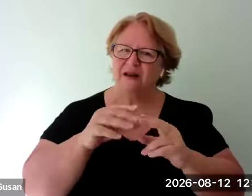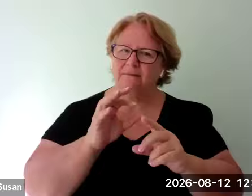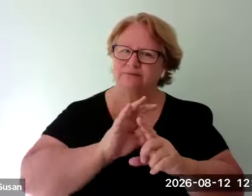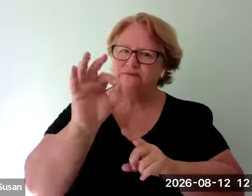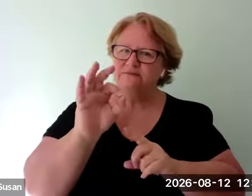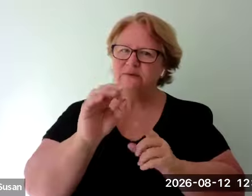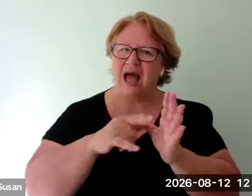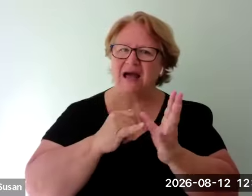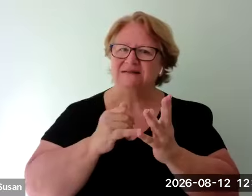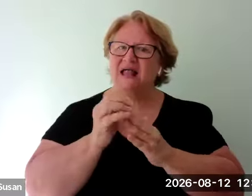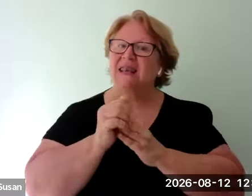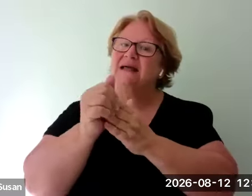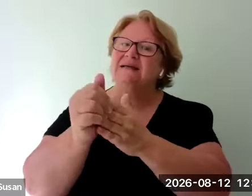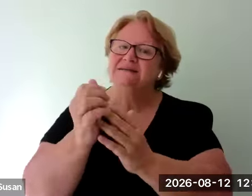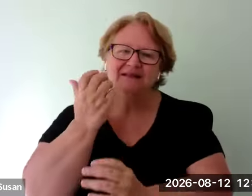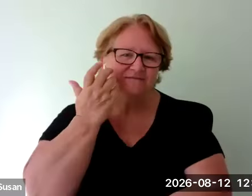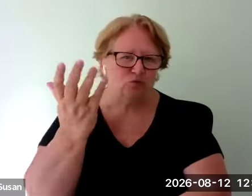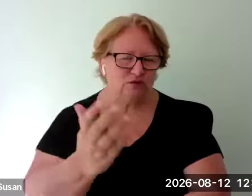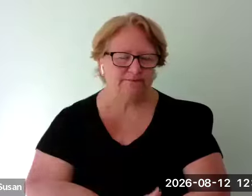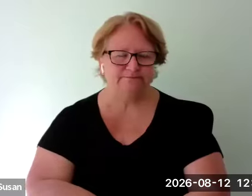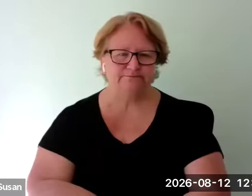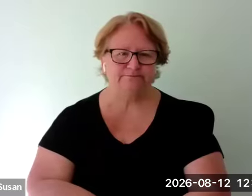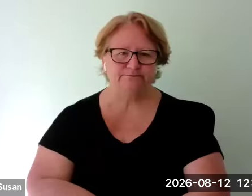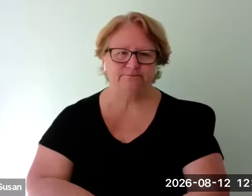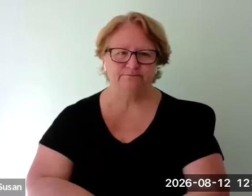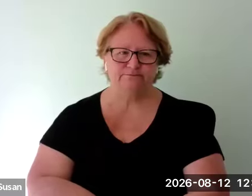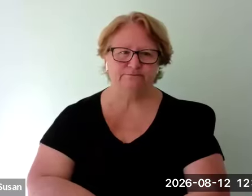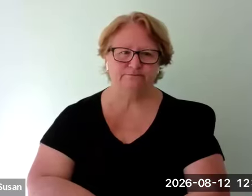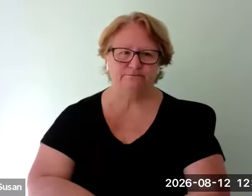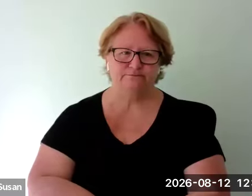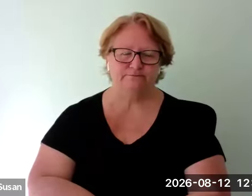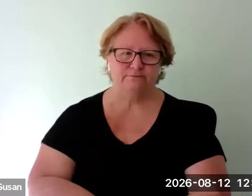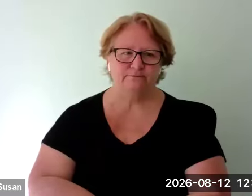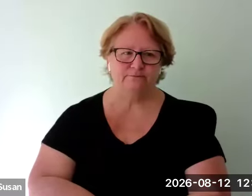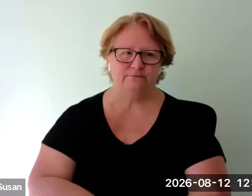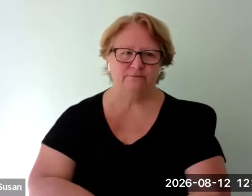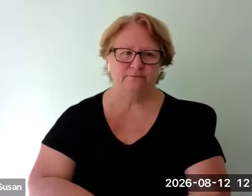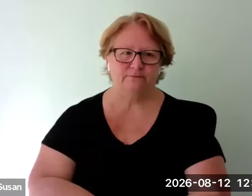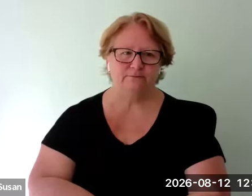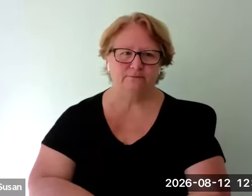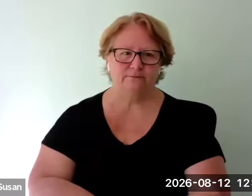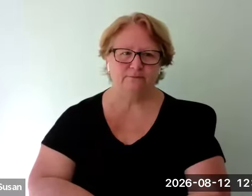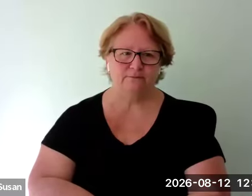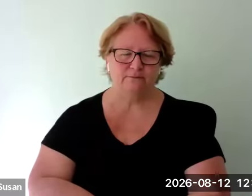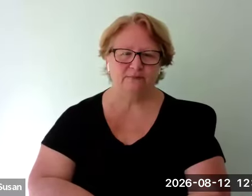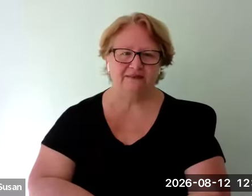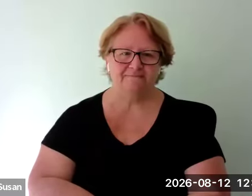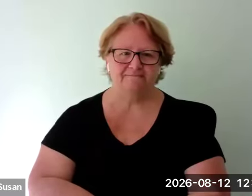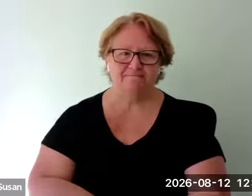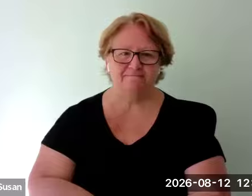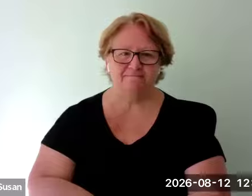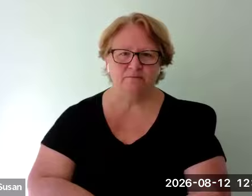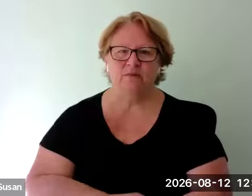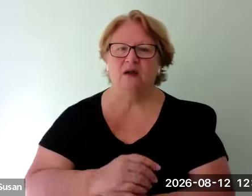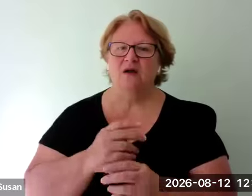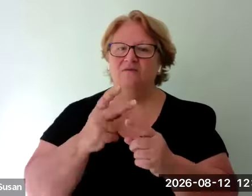Agenda and who are ready to grow as leaders in disability